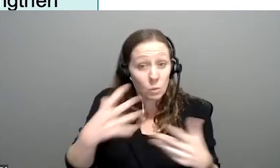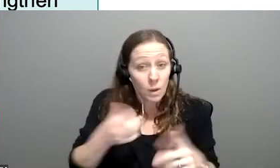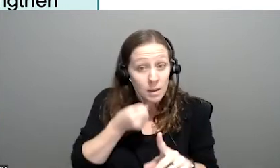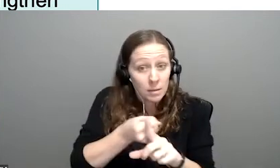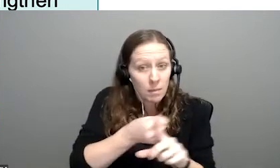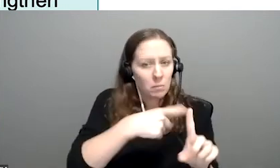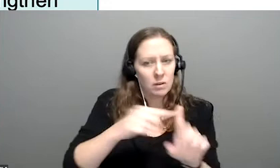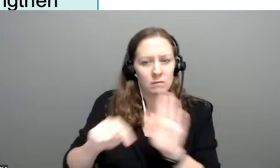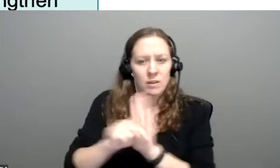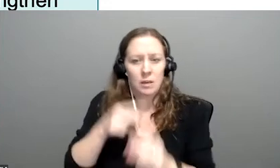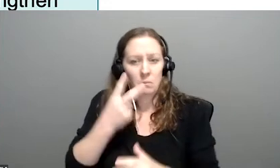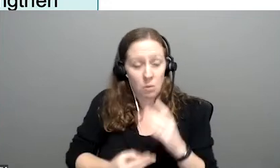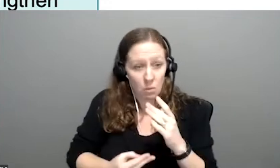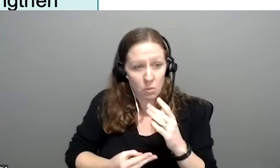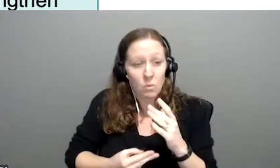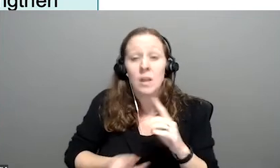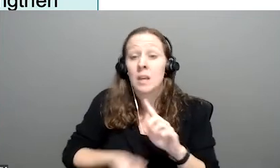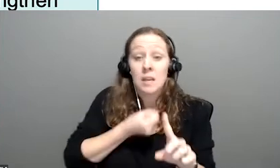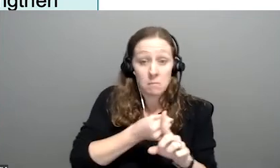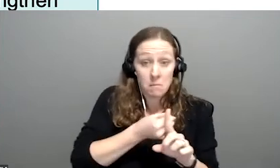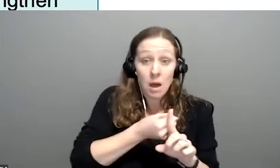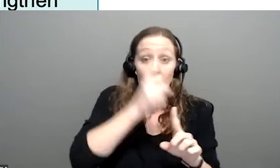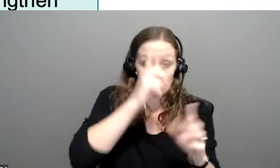intended and unintended impacts, direct and indirect impacts.